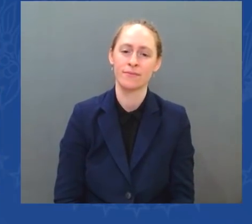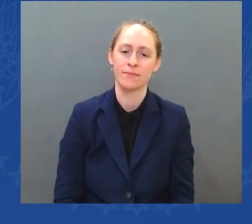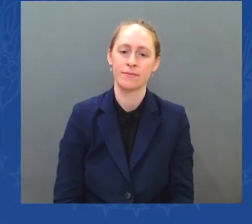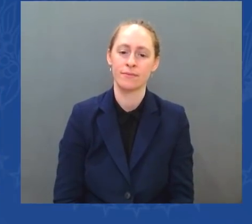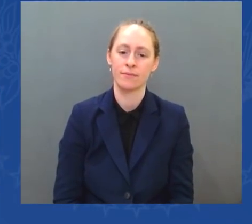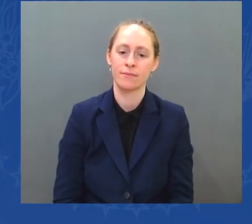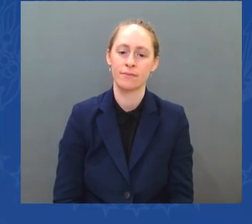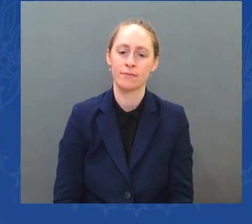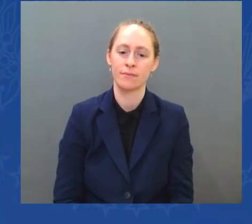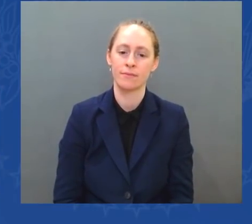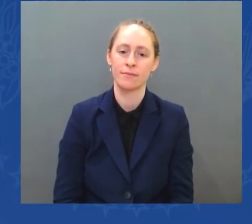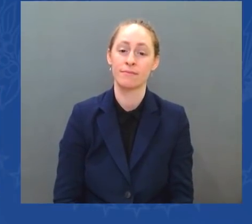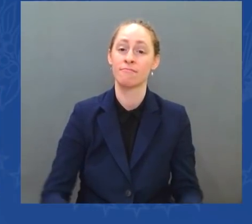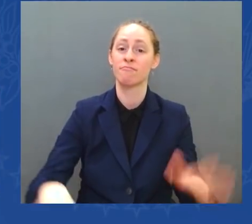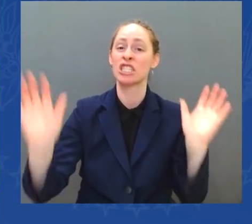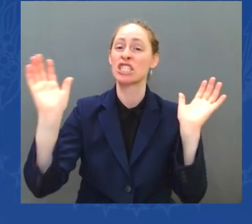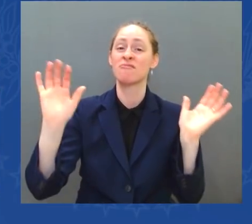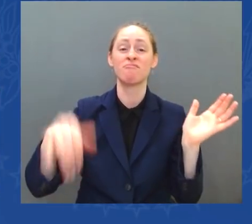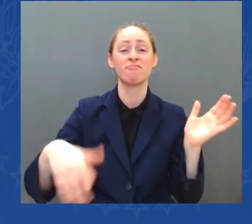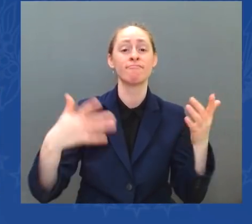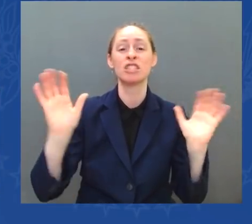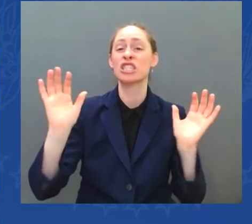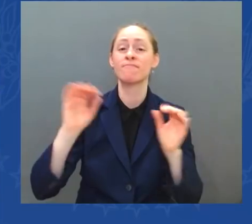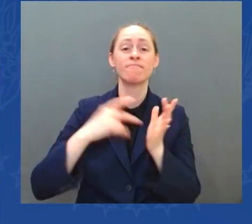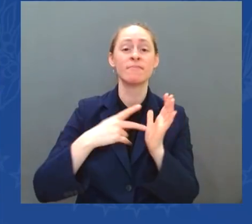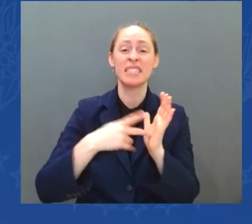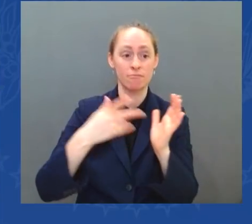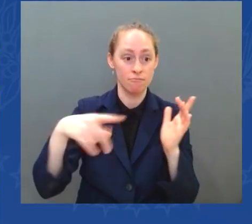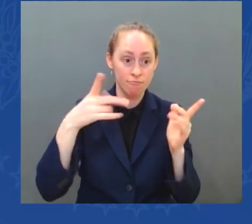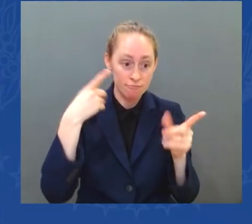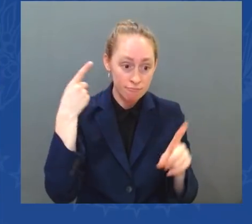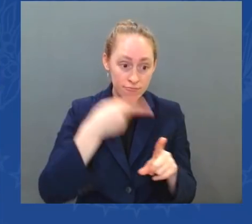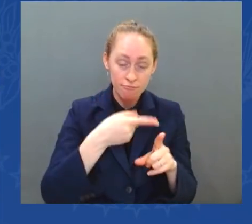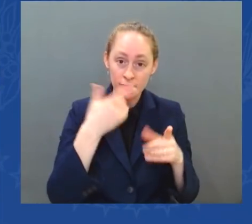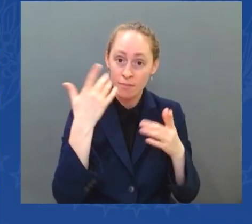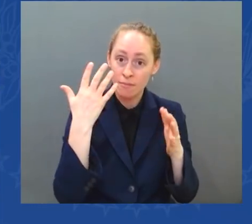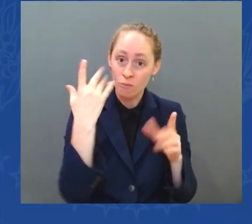but the IBW is going to be putting in 530,000